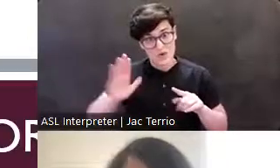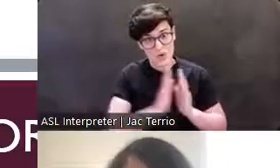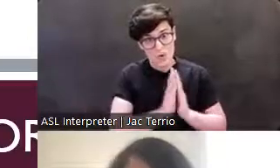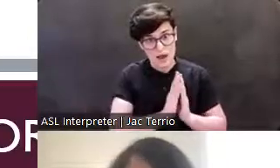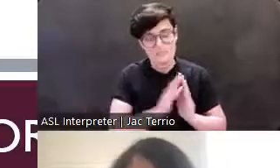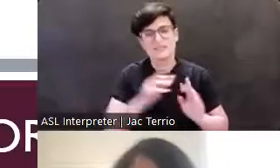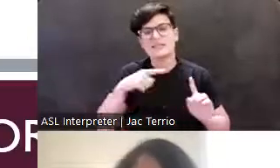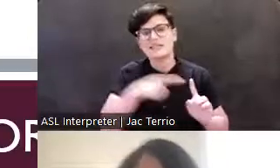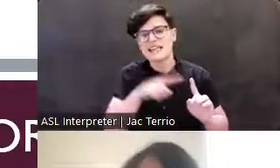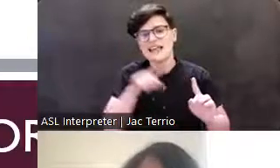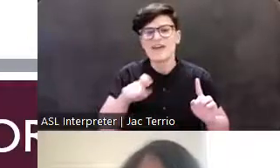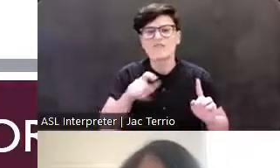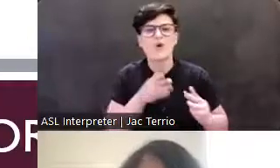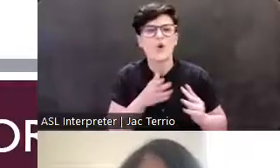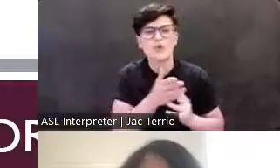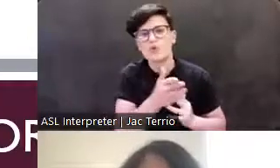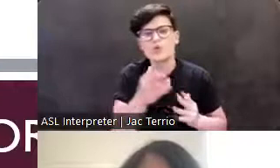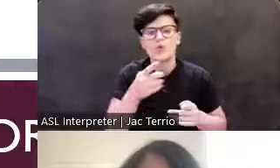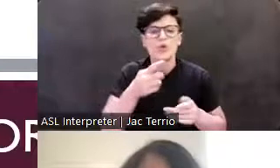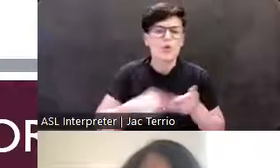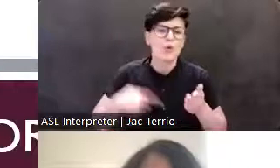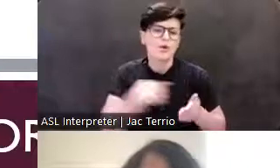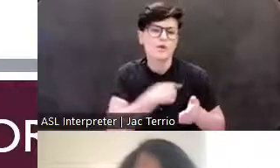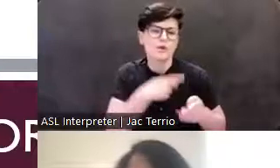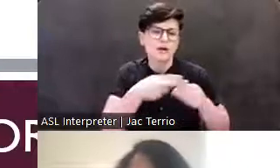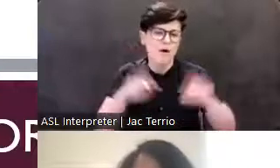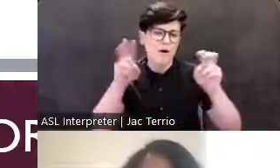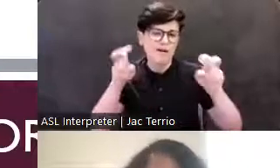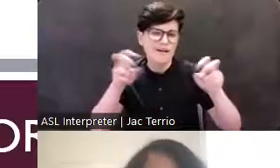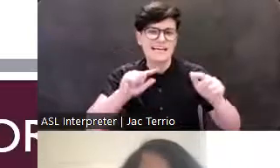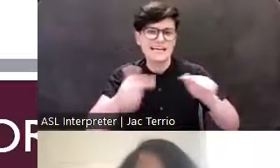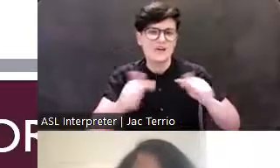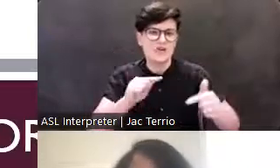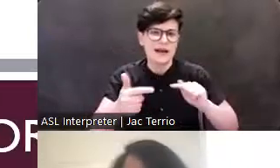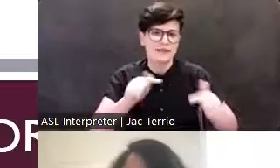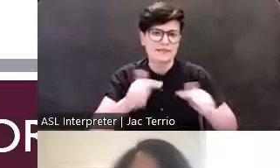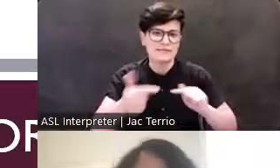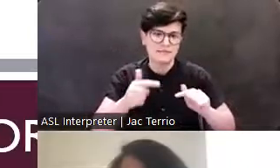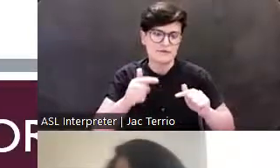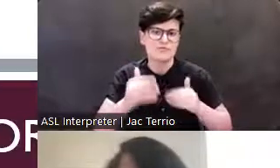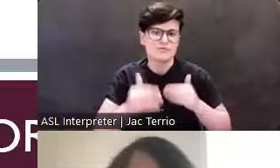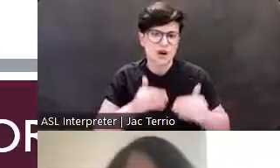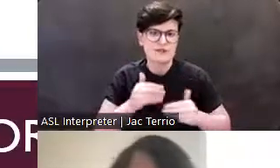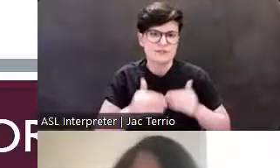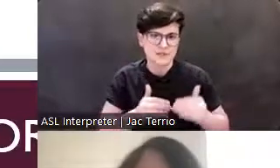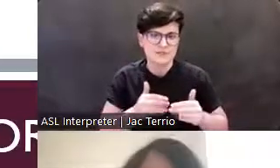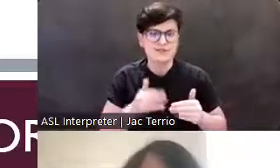process. It is really important to remember. And a lot of landlords don't remember this.